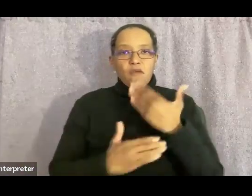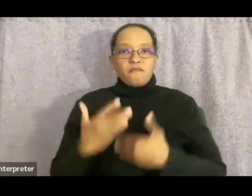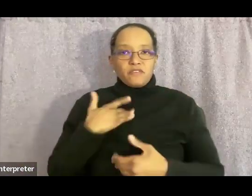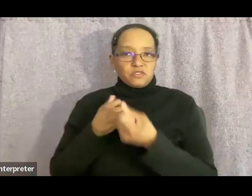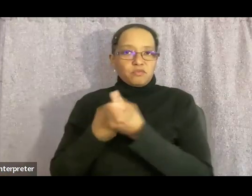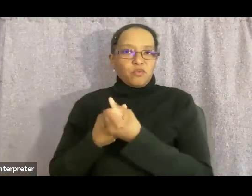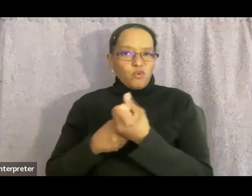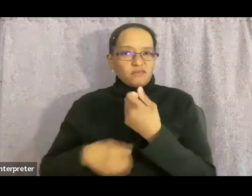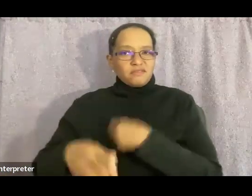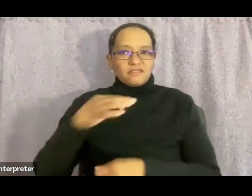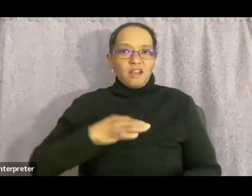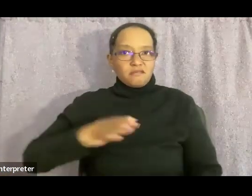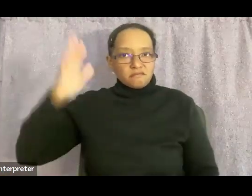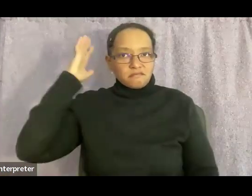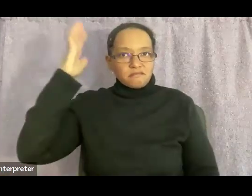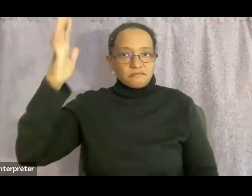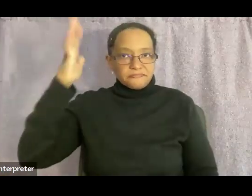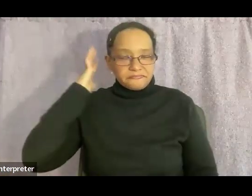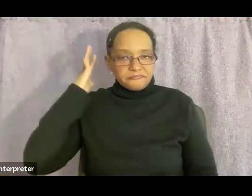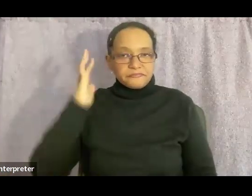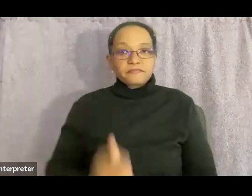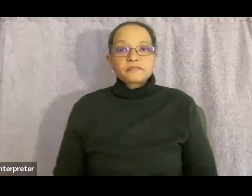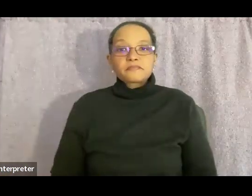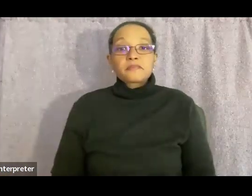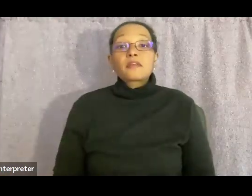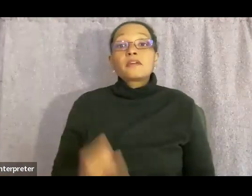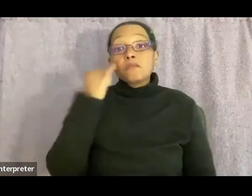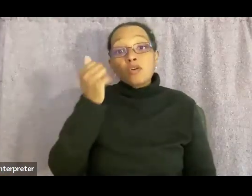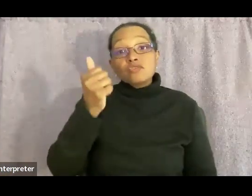All right, if you're using a band, this one is not really going to work out.